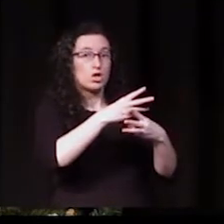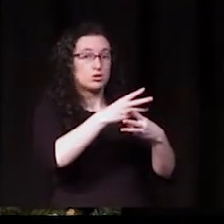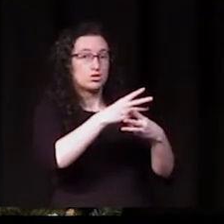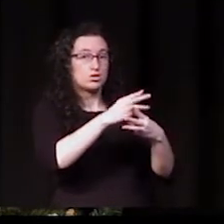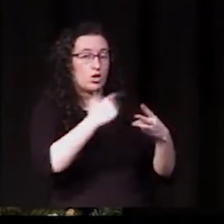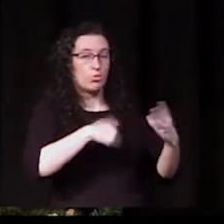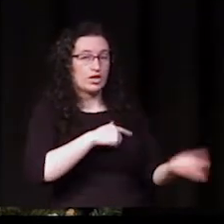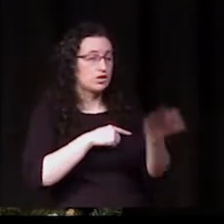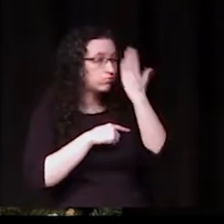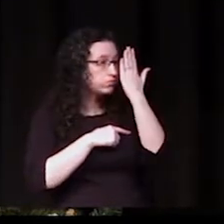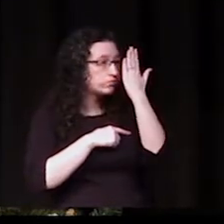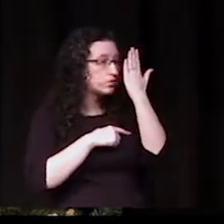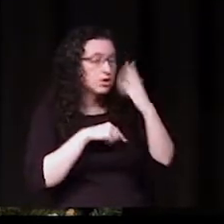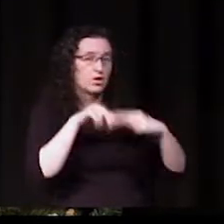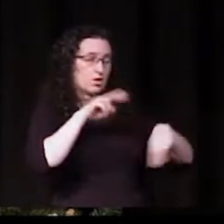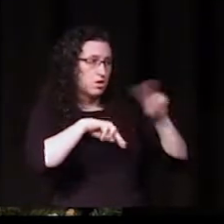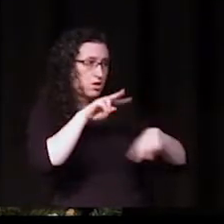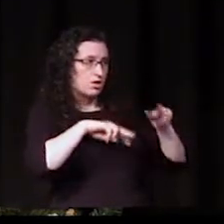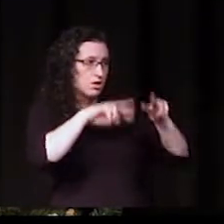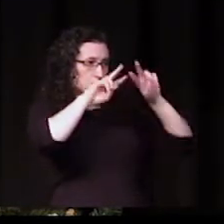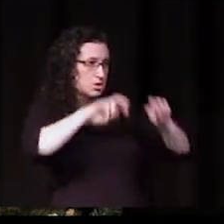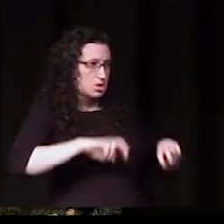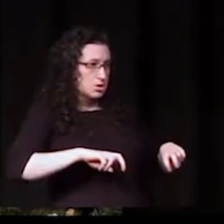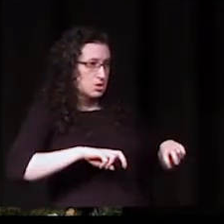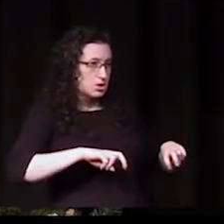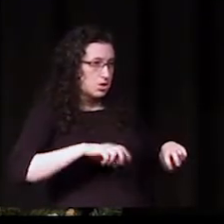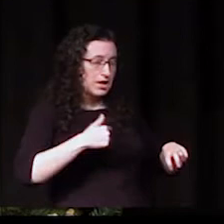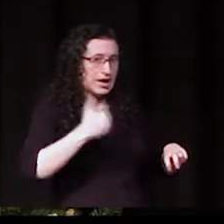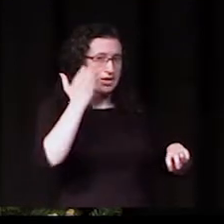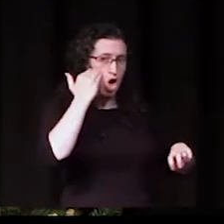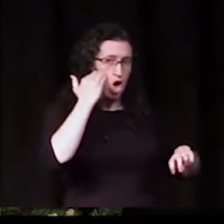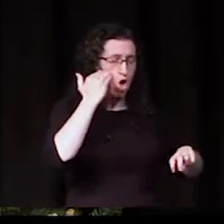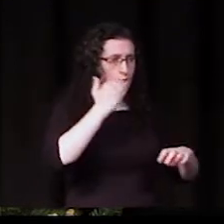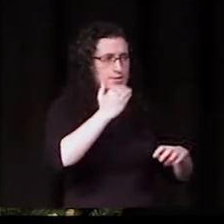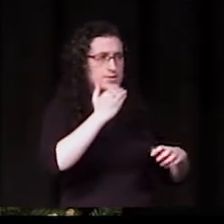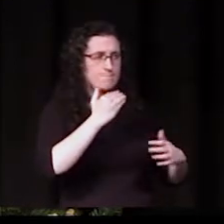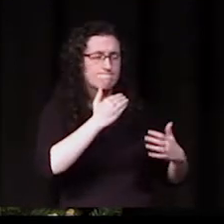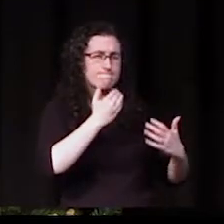when all that I can know is what I already know, all that I can think are the thoughts